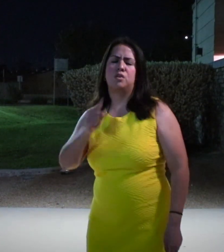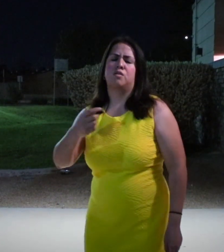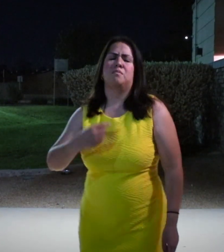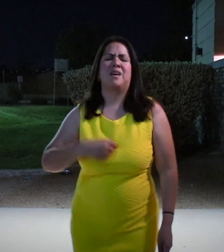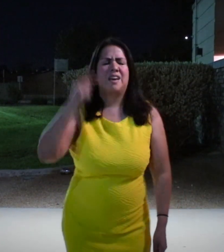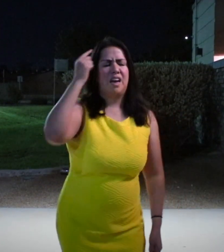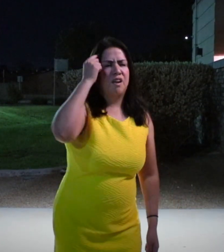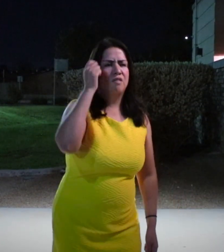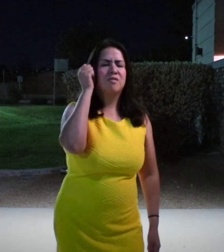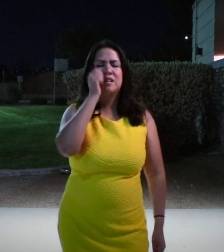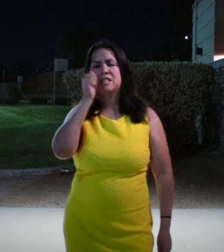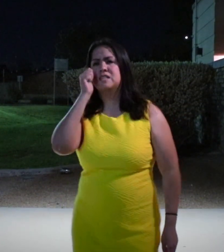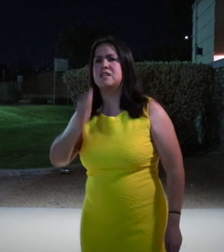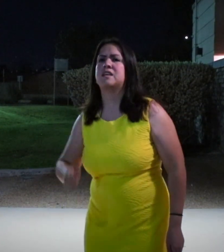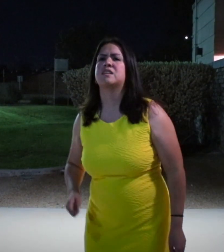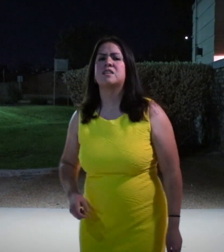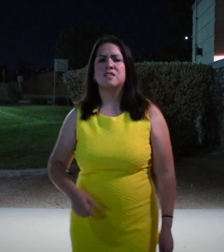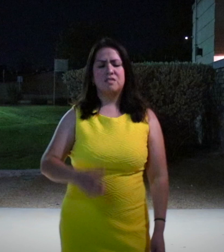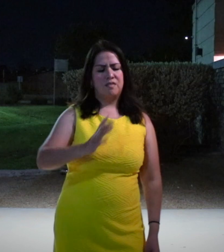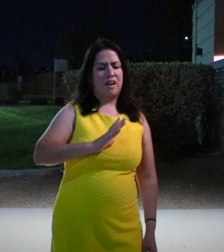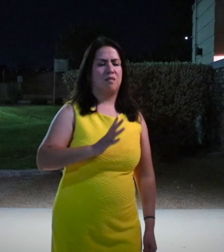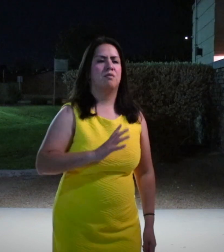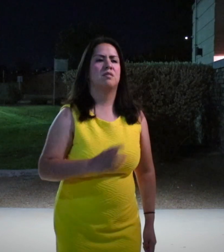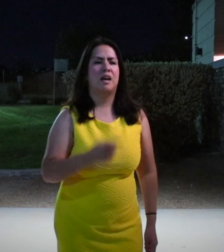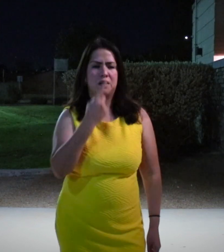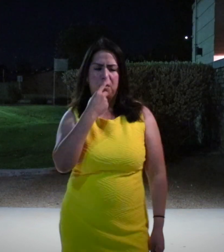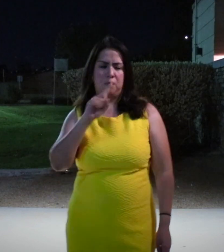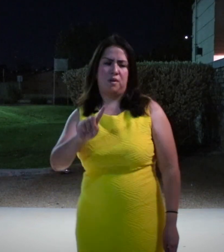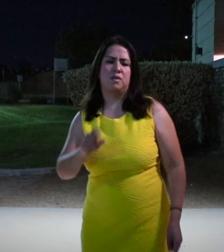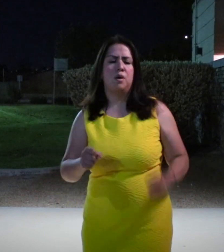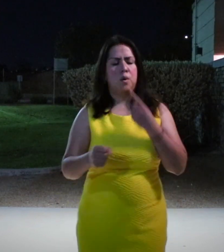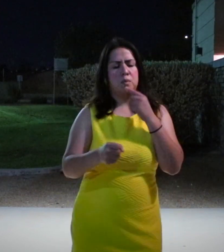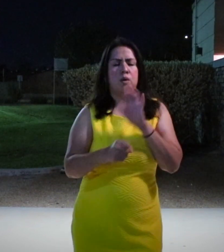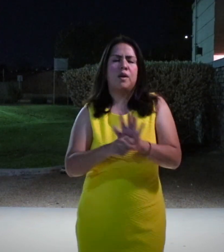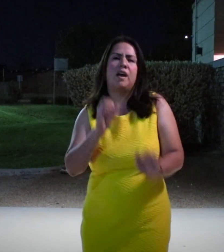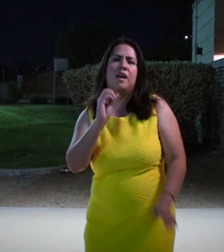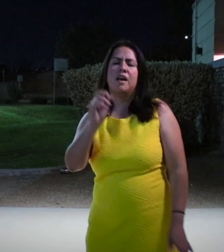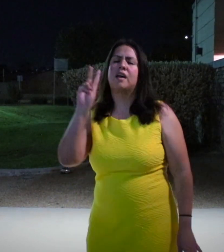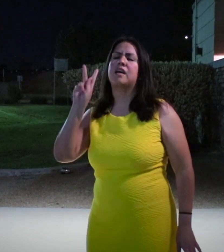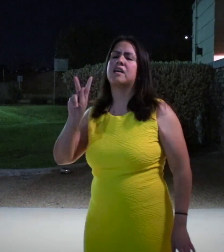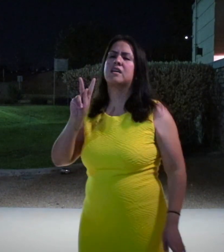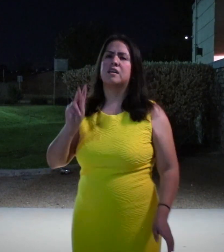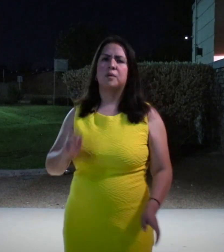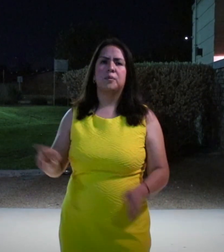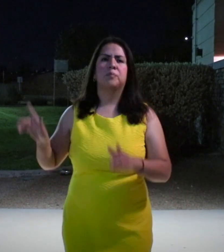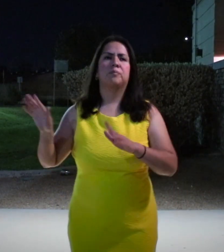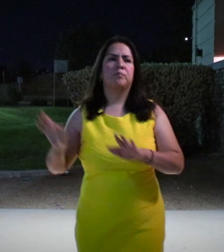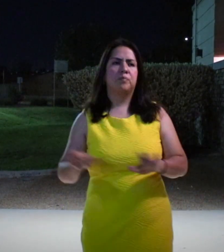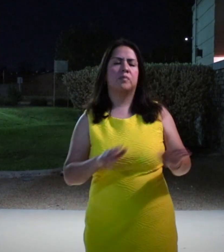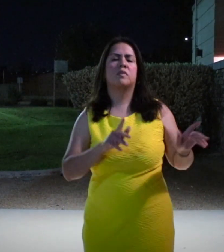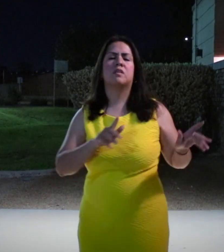You're in my head every day But it's fine I don't mind I promise I'll be okay